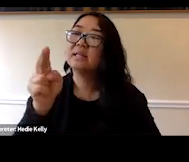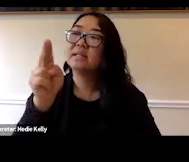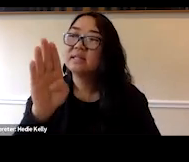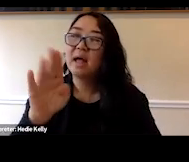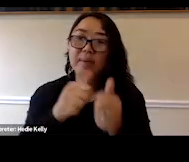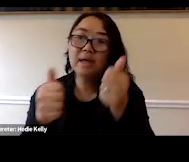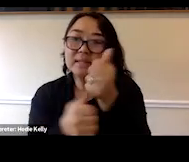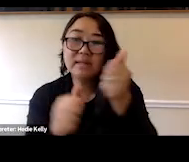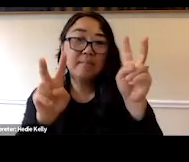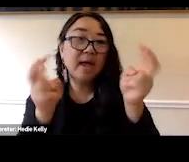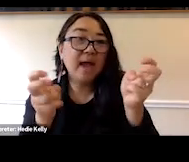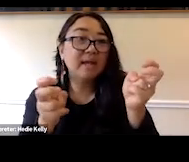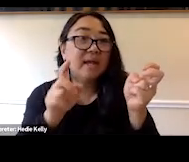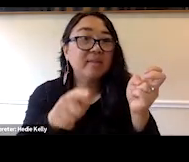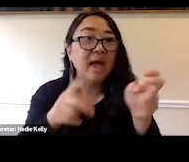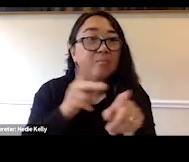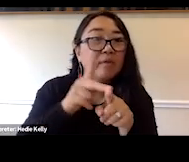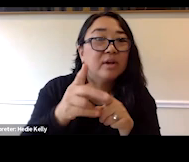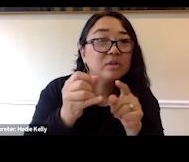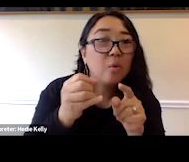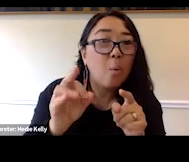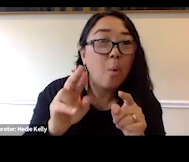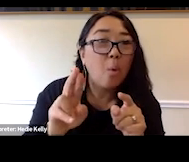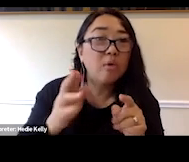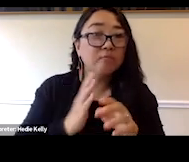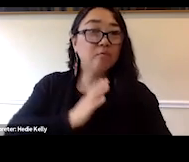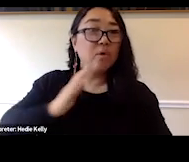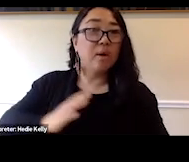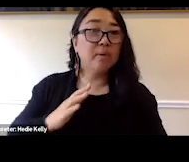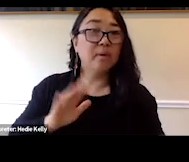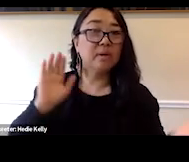of the first piece of content, and there's just no way that I could turn